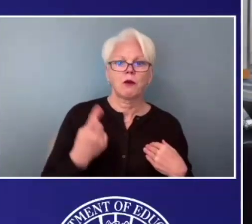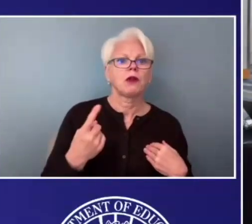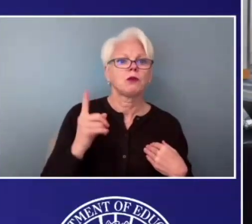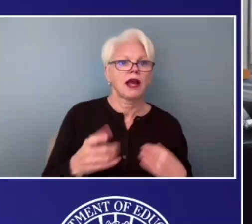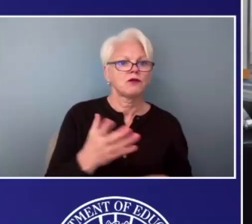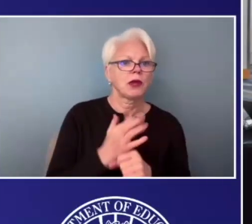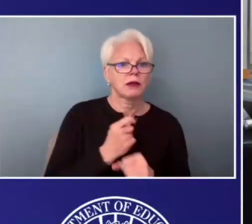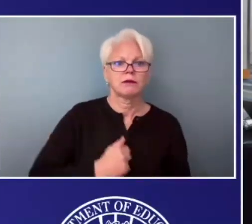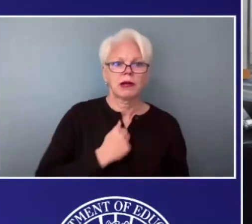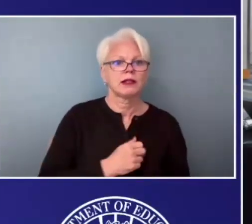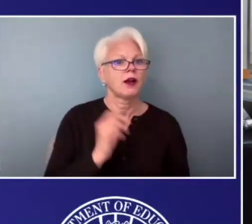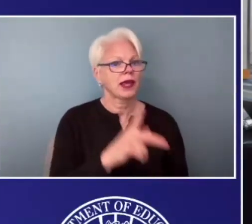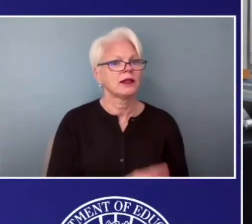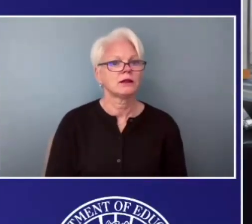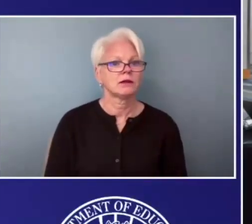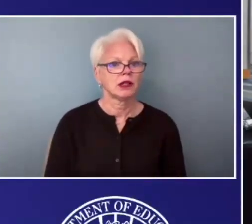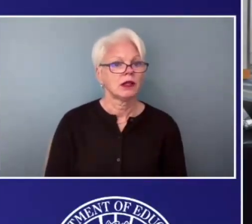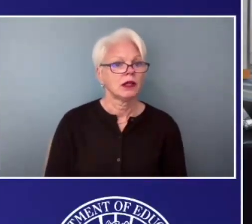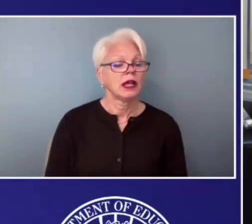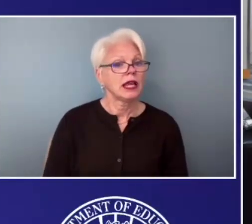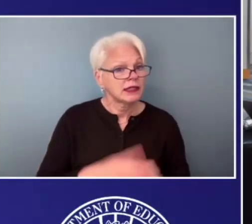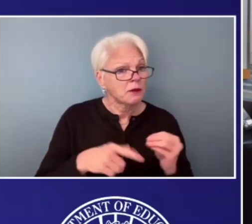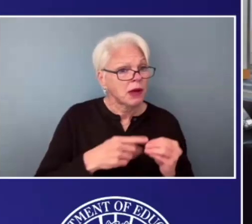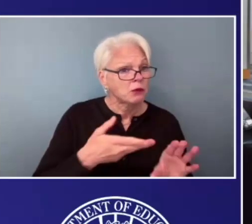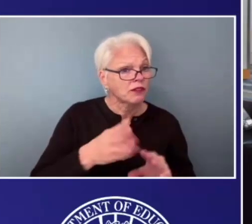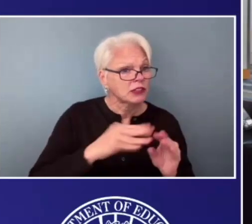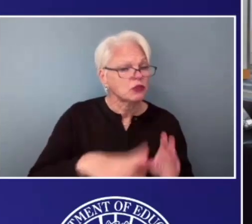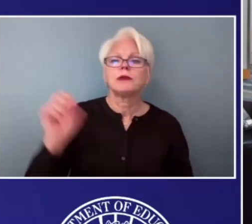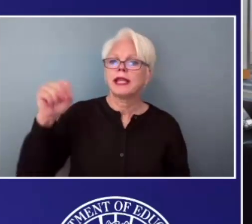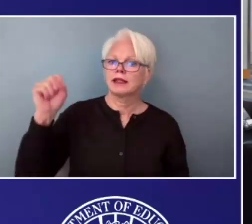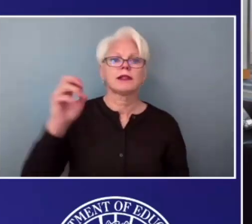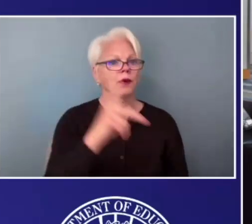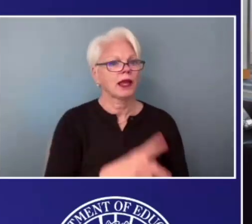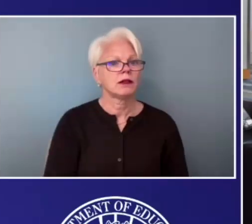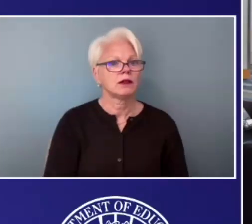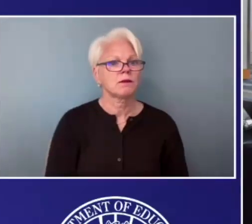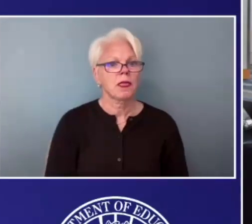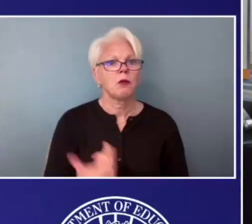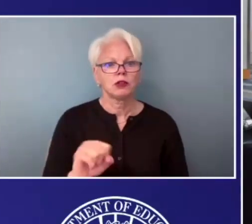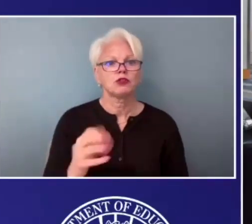My apologies. Is it on professional student? Yes. Okay. We'll try to get that as soon as possible.